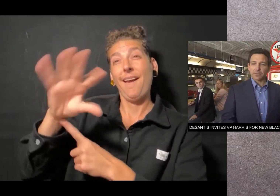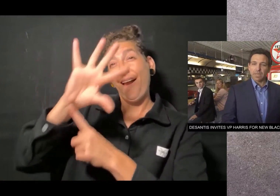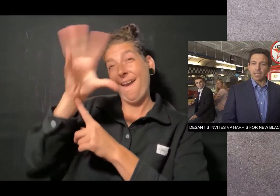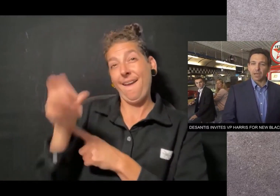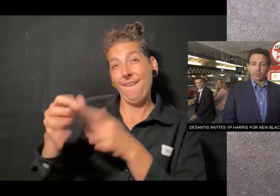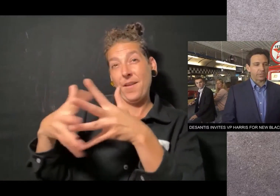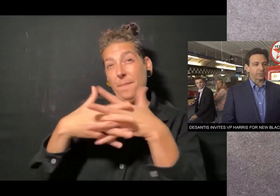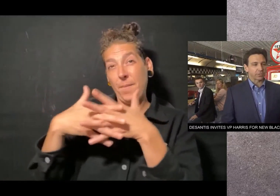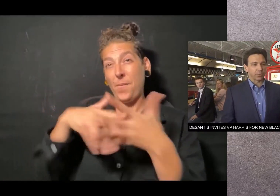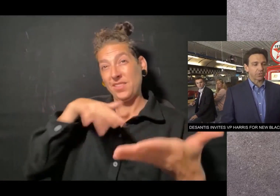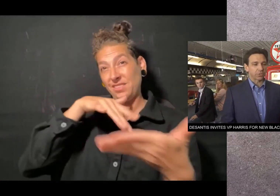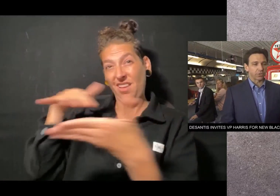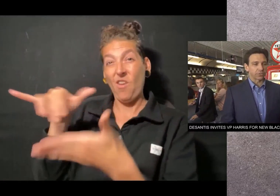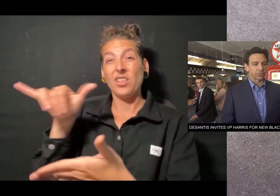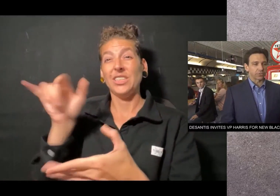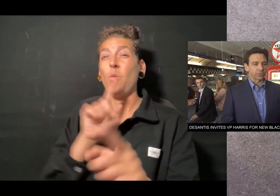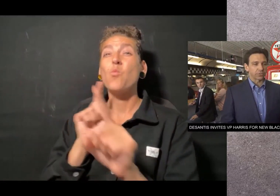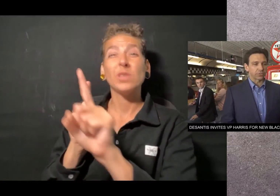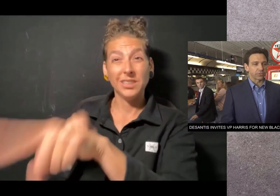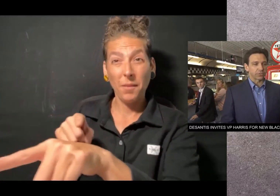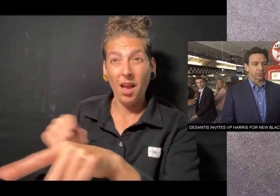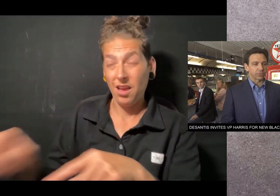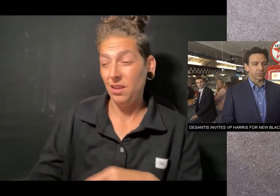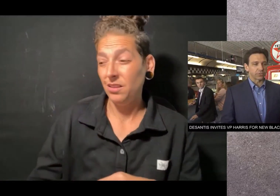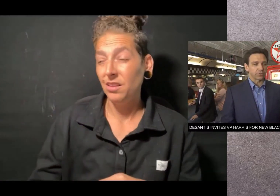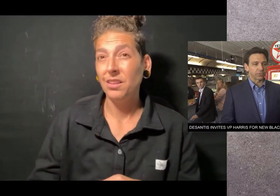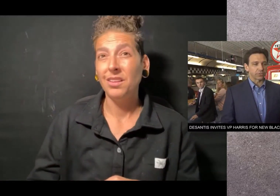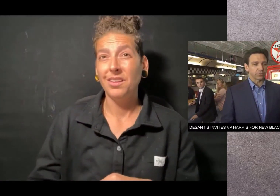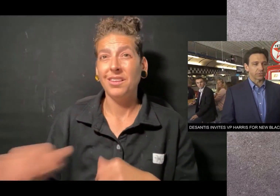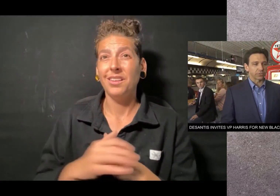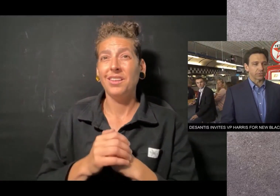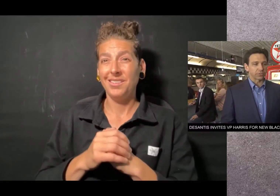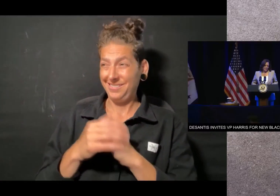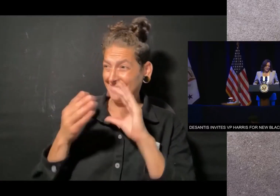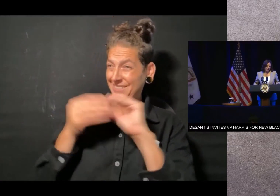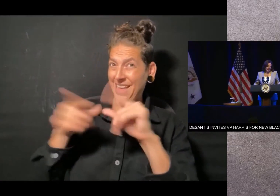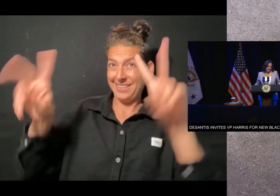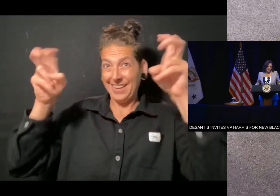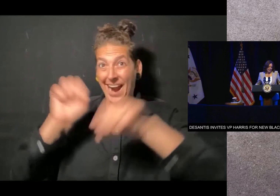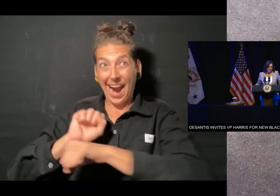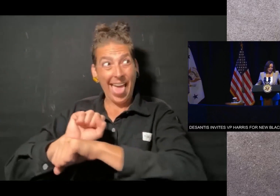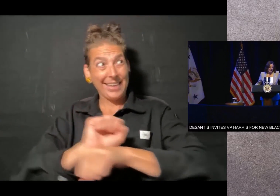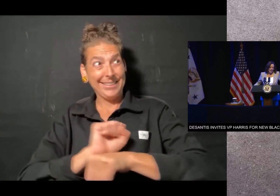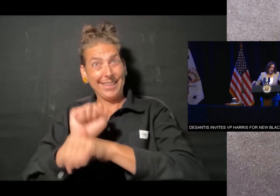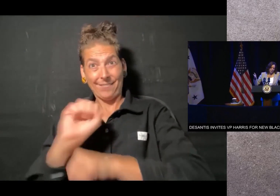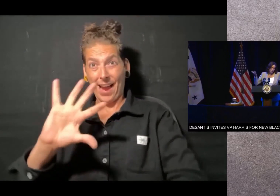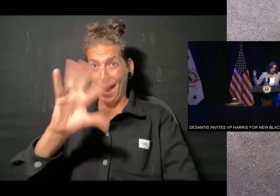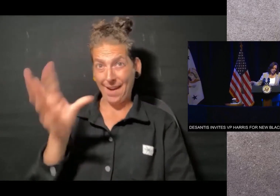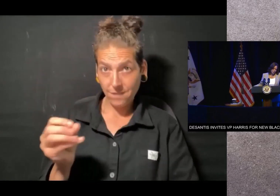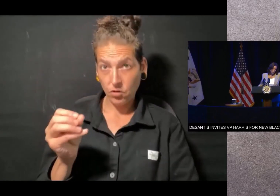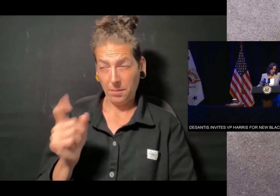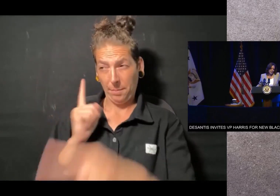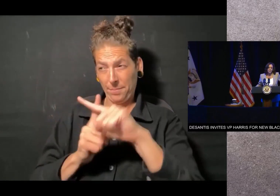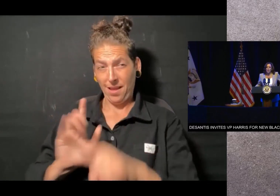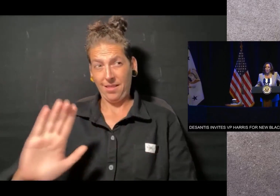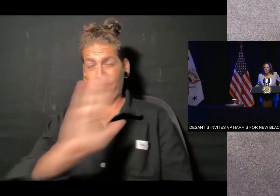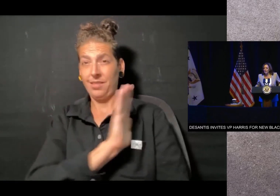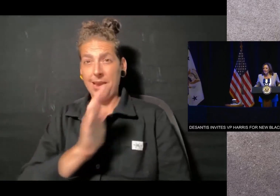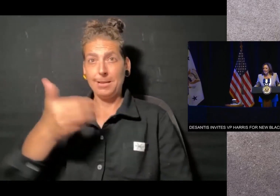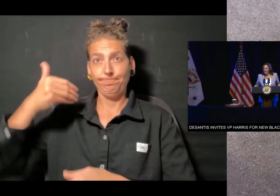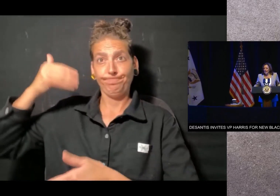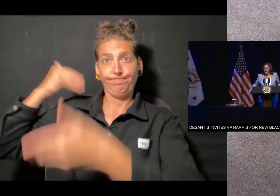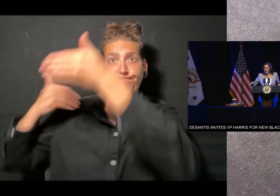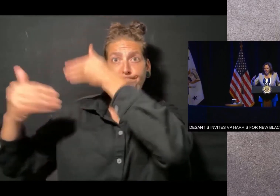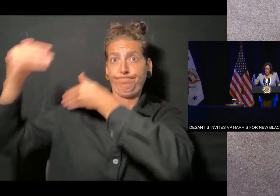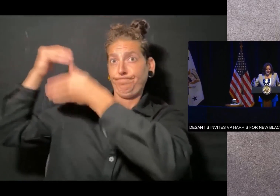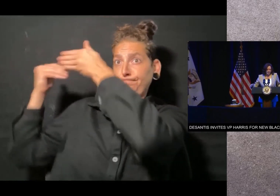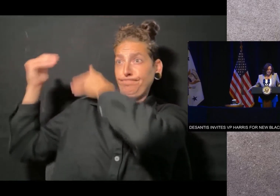the college board for AP African-American studies also responded saying enslaved Africans